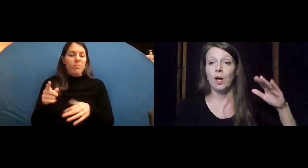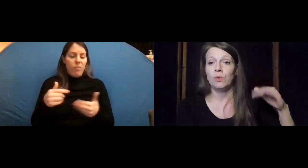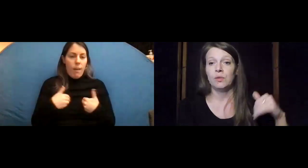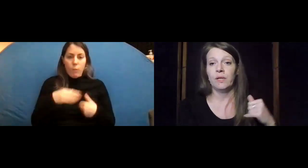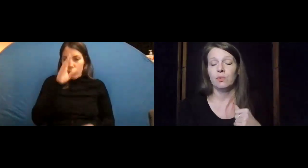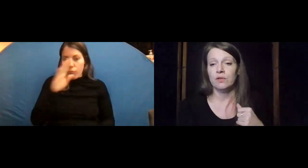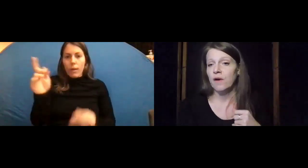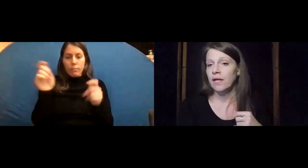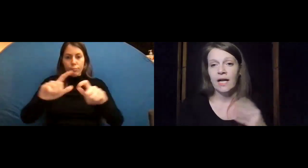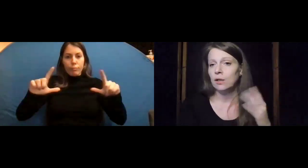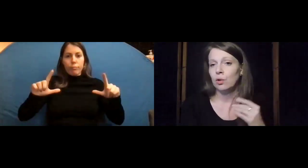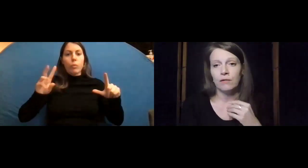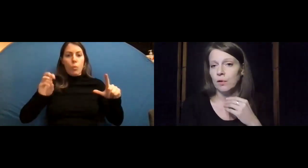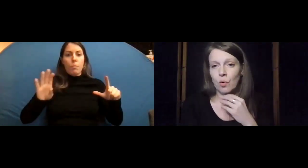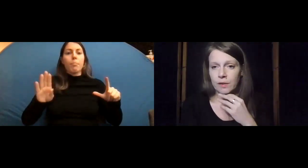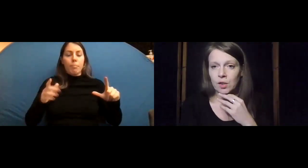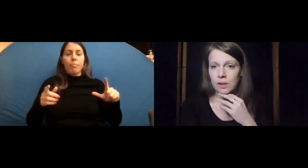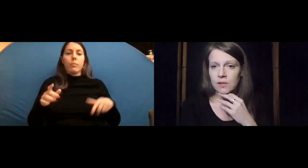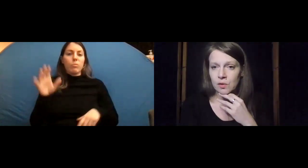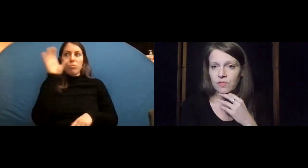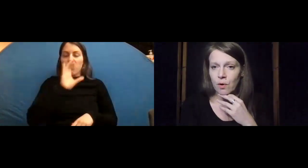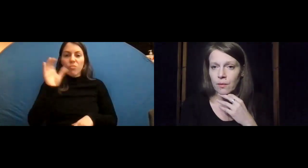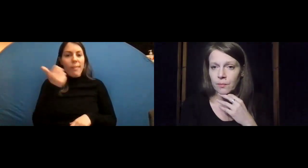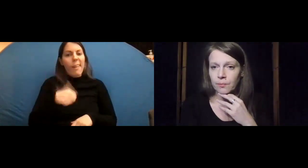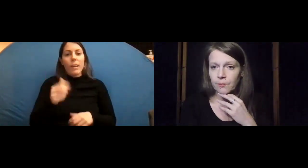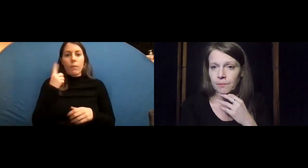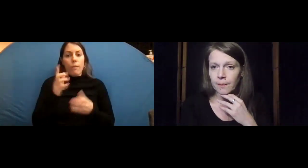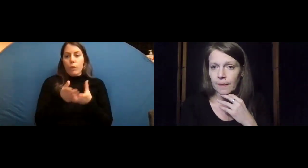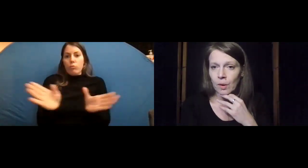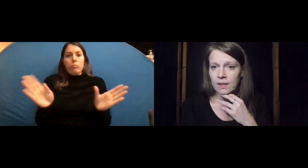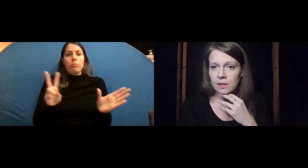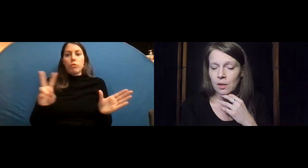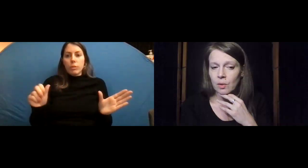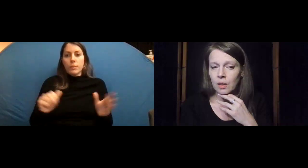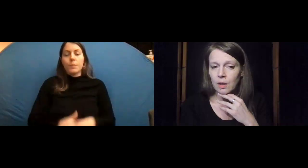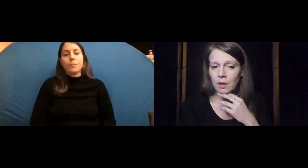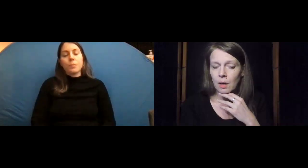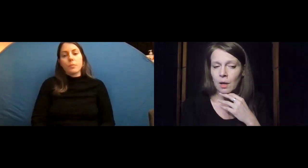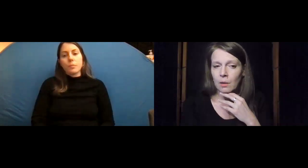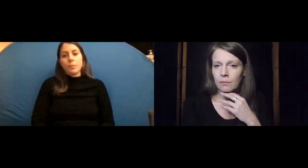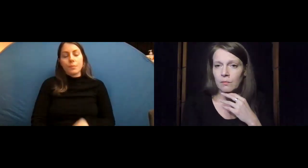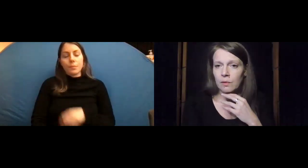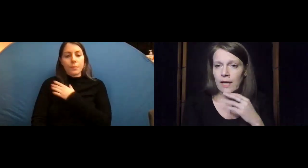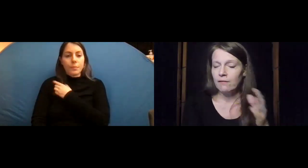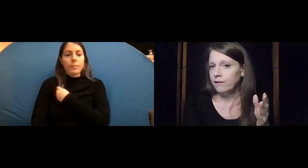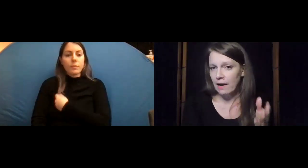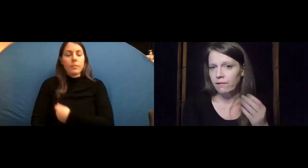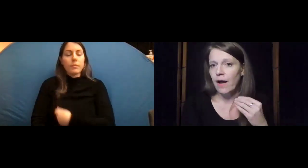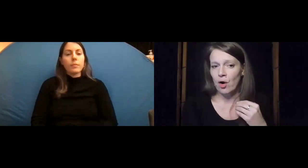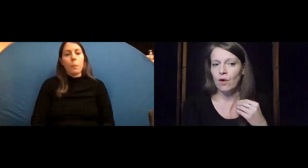download a flyer that is a guide that has hyperlinks on it. And where the hyperlink underlines "Clerk of the Court," that will take you to a webpage where you can search for any clerk of the court, any clerk for any court in Virginia. So that will help you. If at any point you need to search for a clerk of a